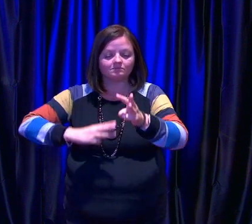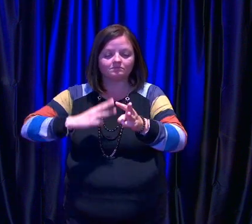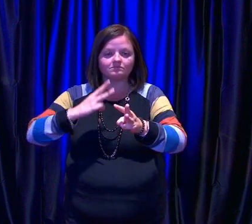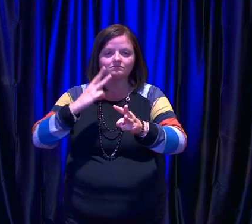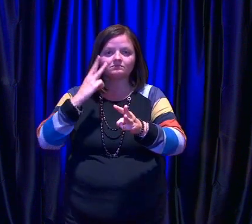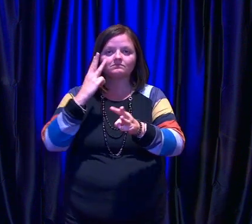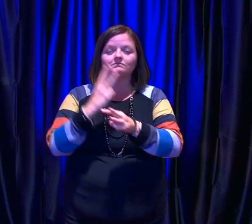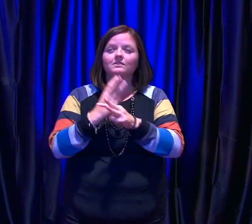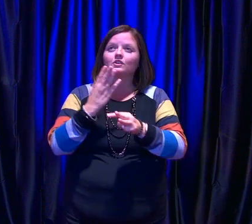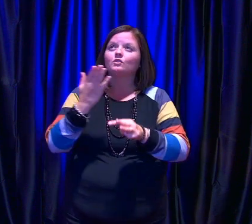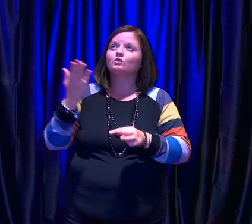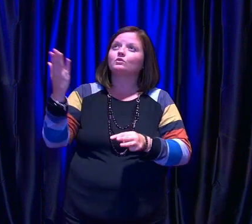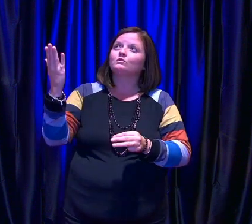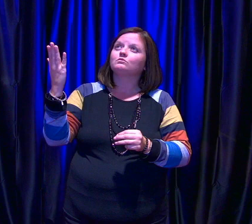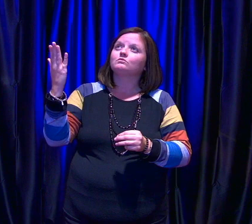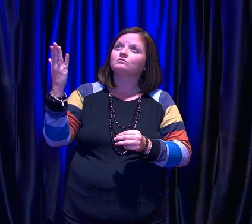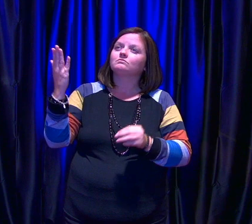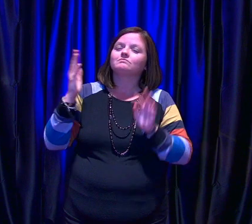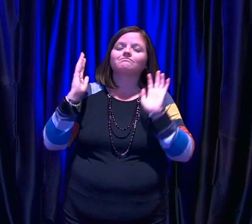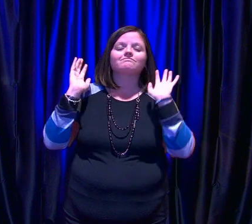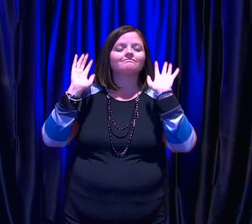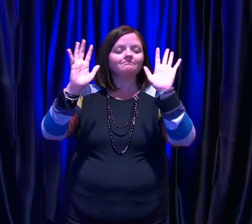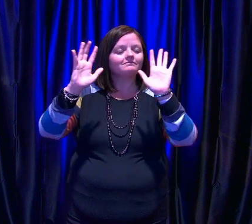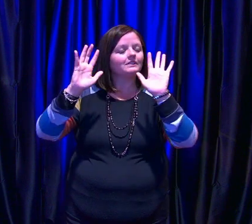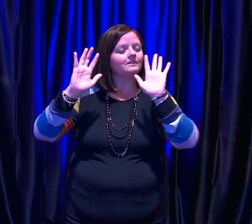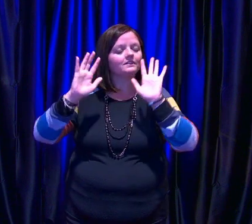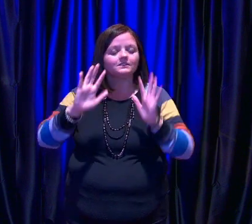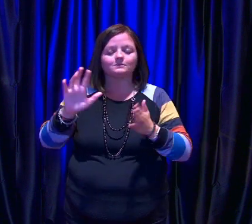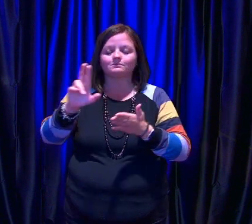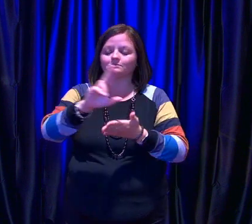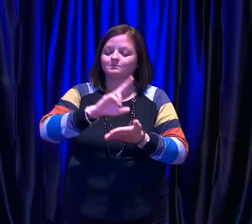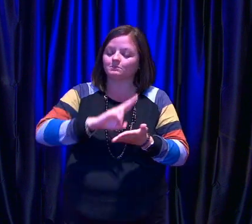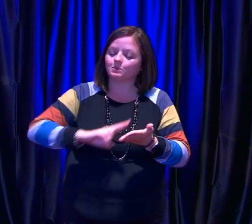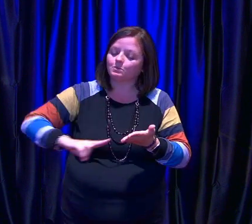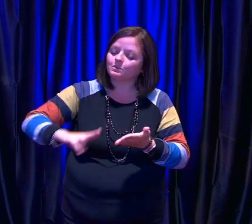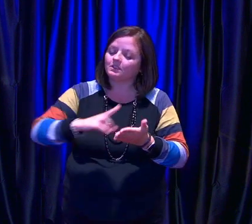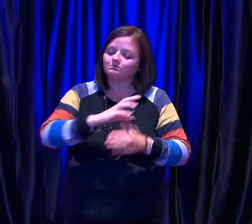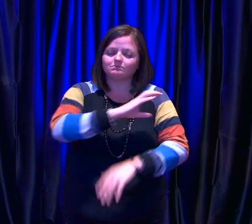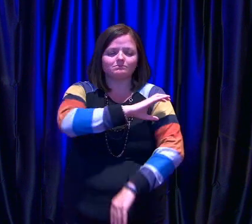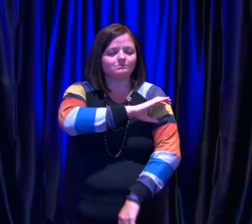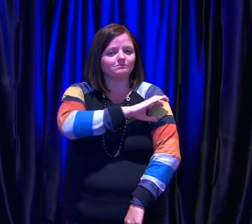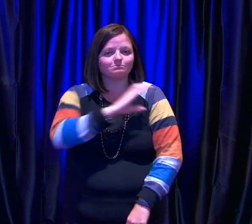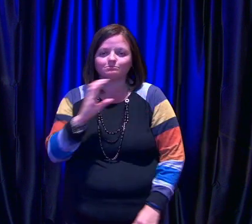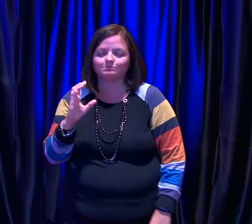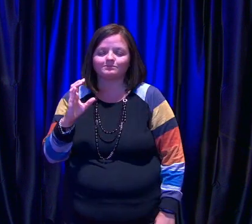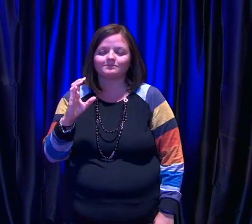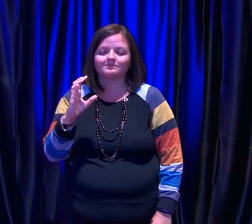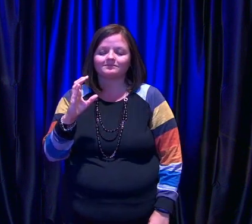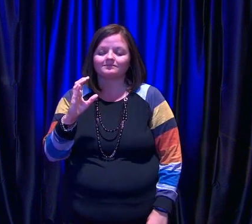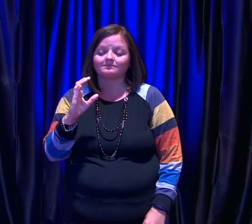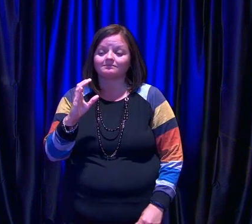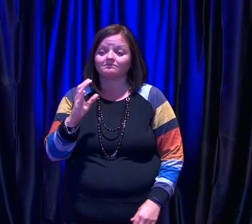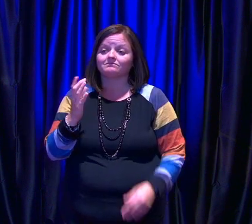are awesome and holy and powerful there will be a day when